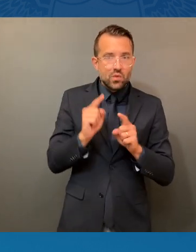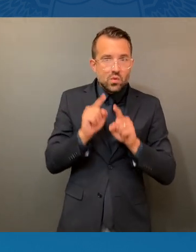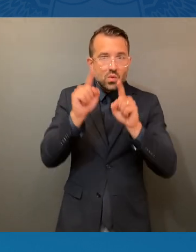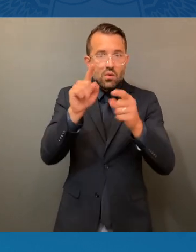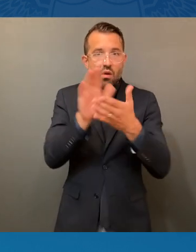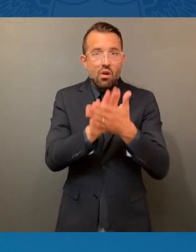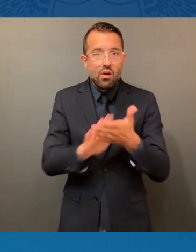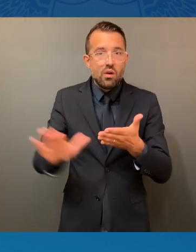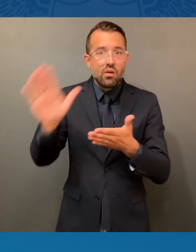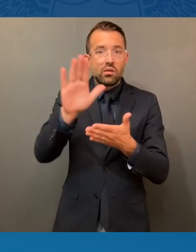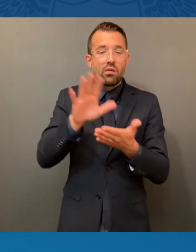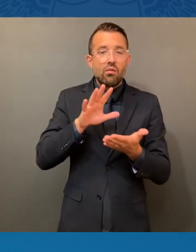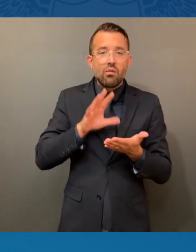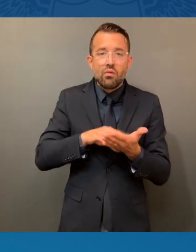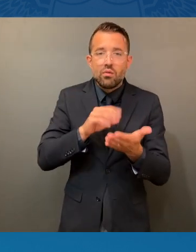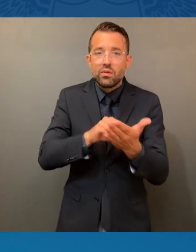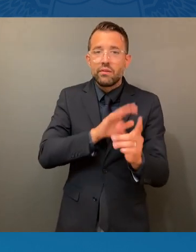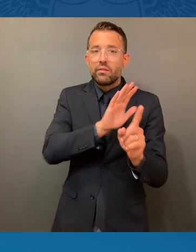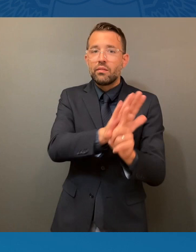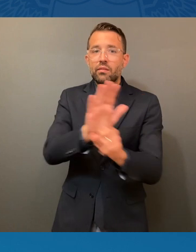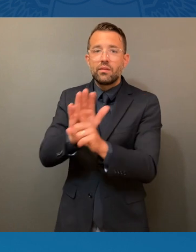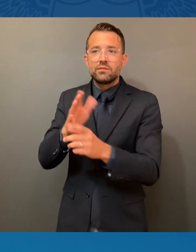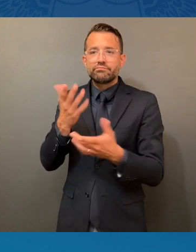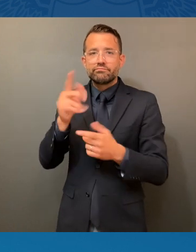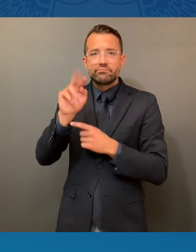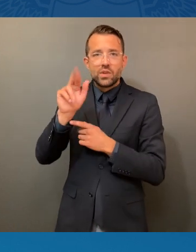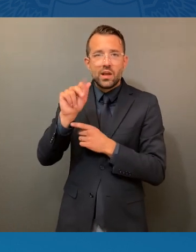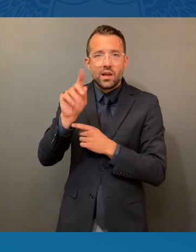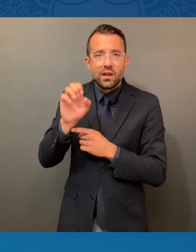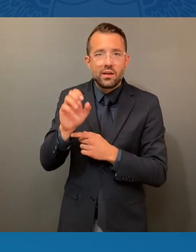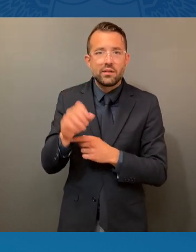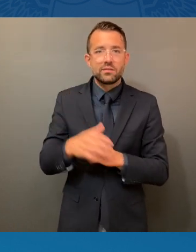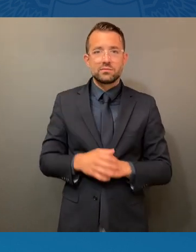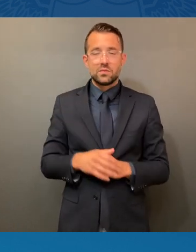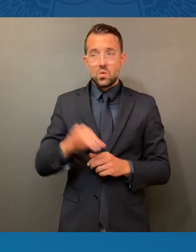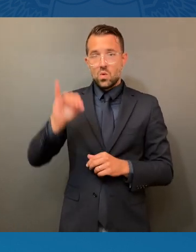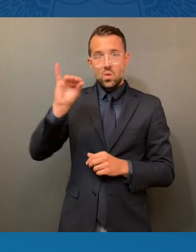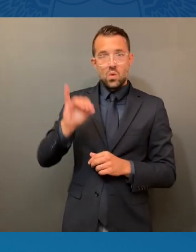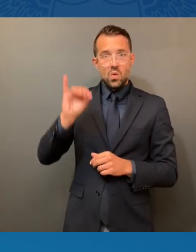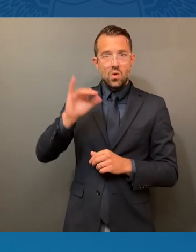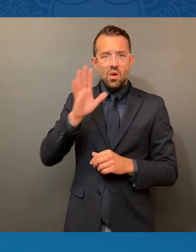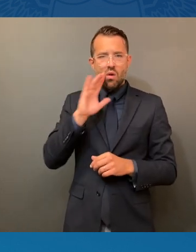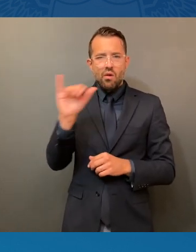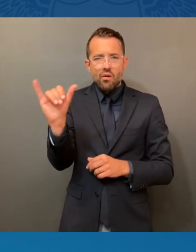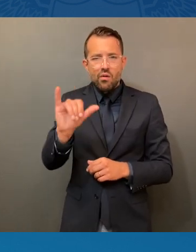And Oakland will also deposit $500 into a college